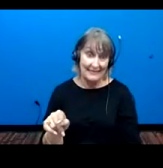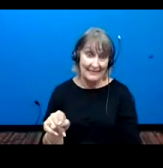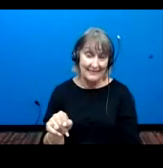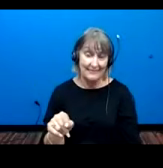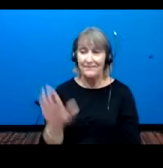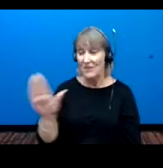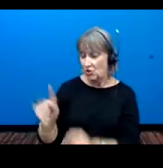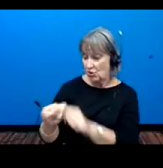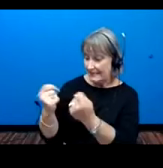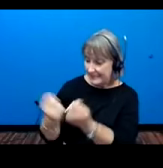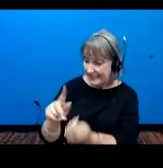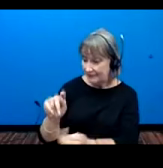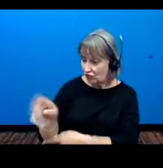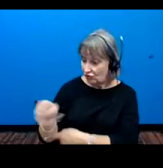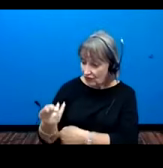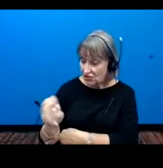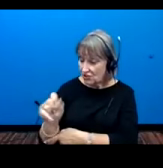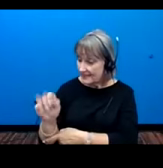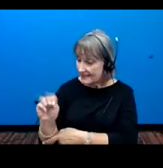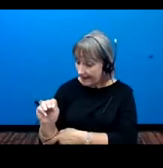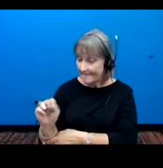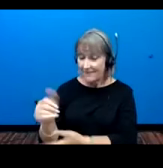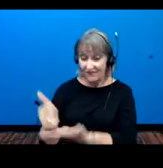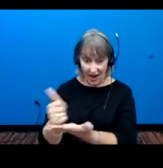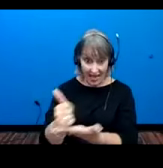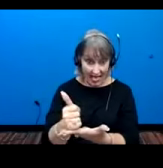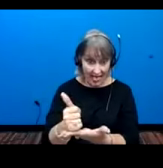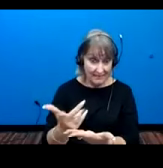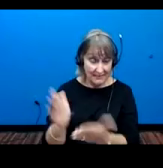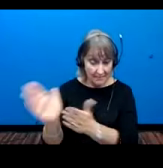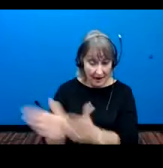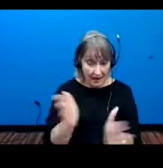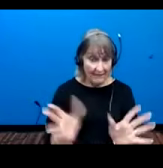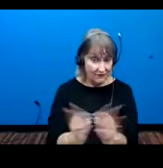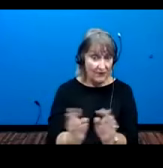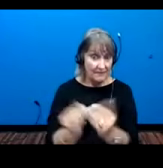Trish and Sam and everyone, the dissemination plan and making sure